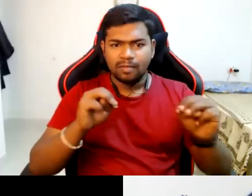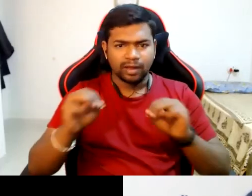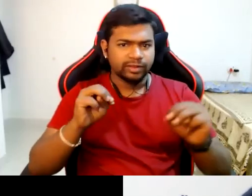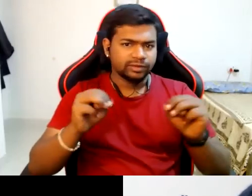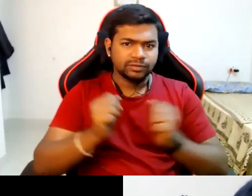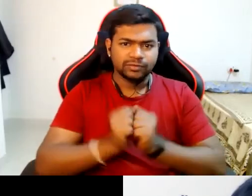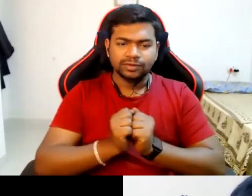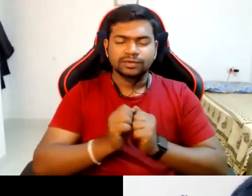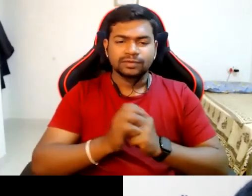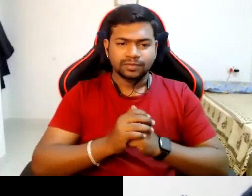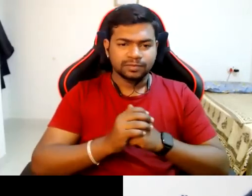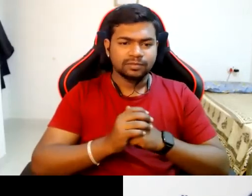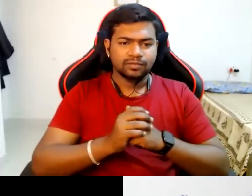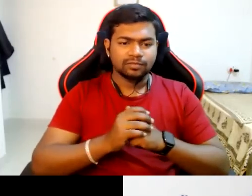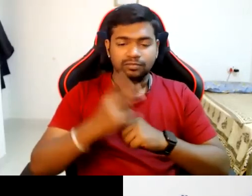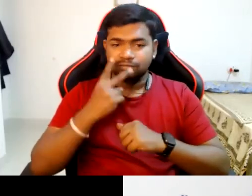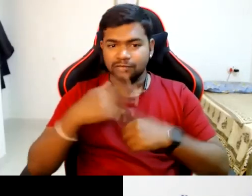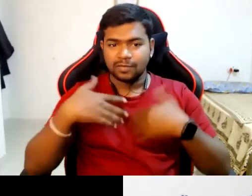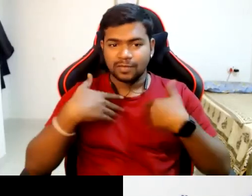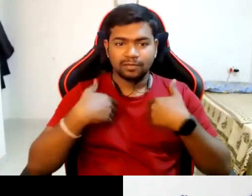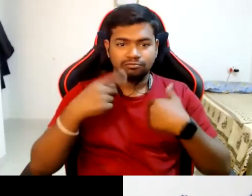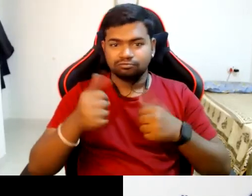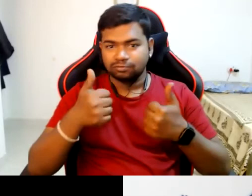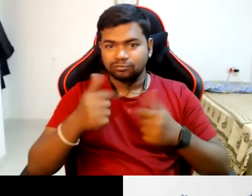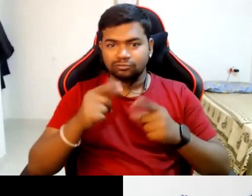So glad that you did it. I wouldn't have done that had I been at your place.